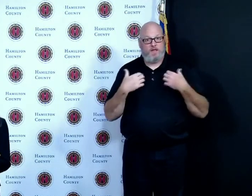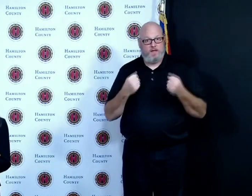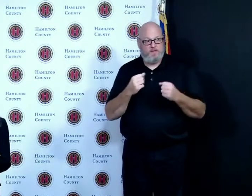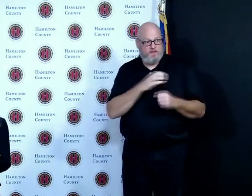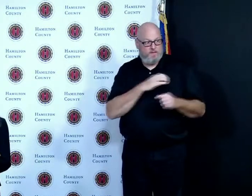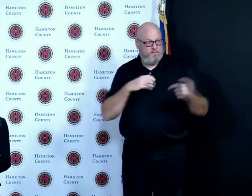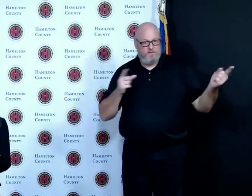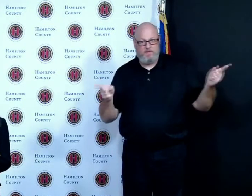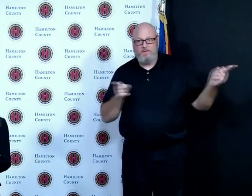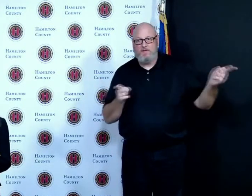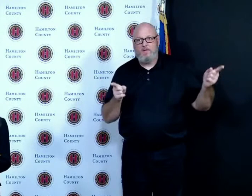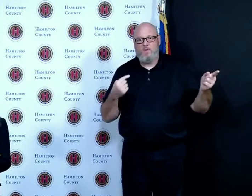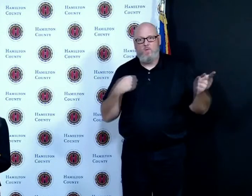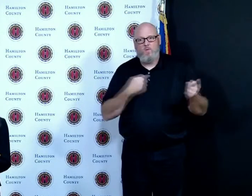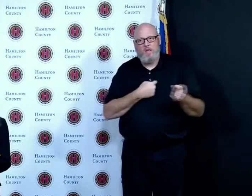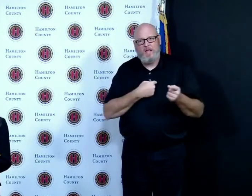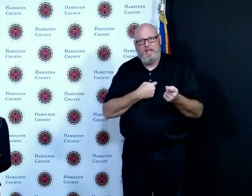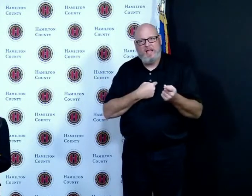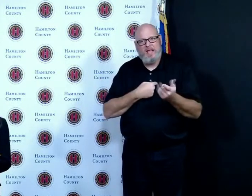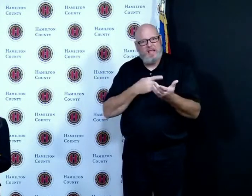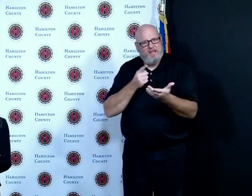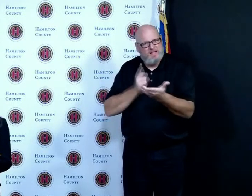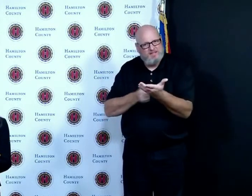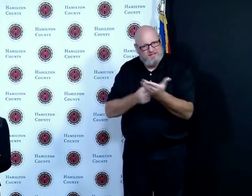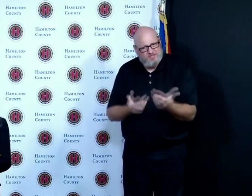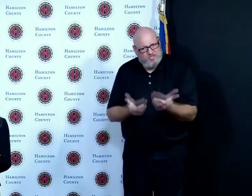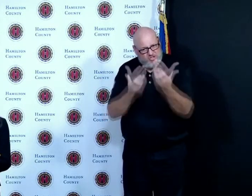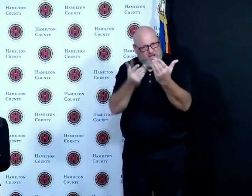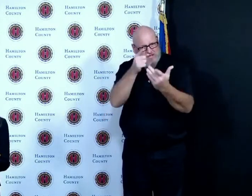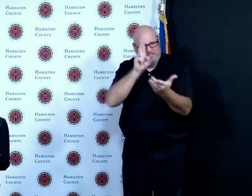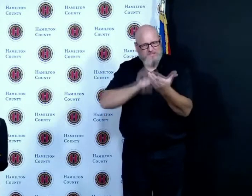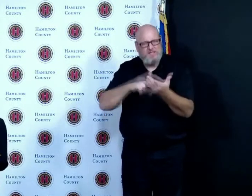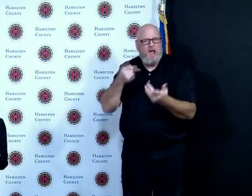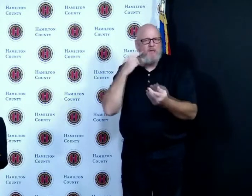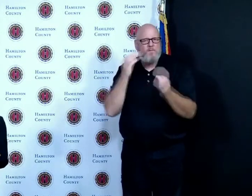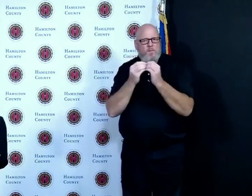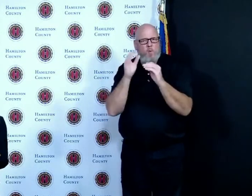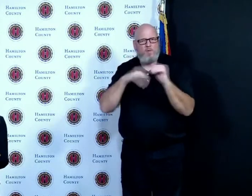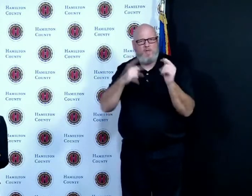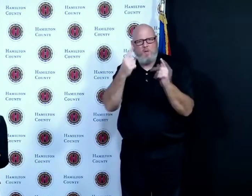the game together that way because we really don't want to see a spike as it relates to people